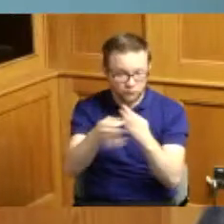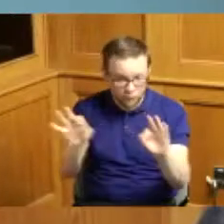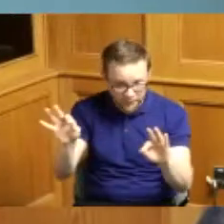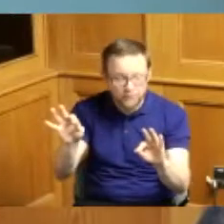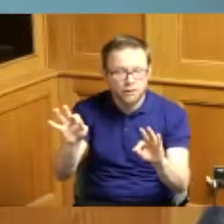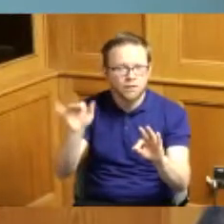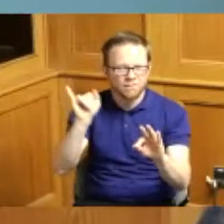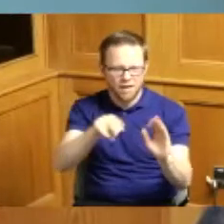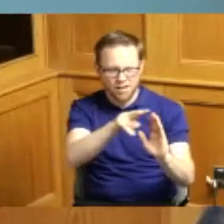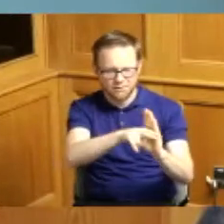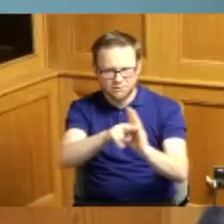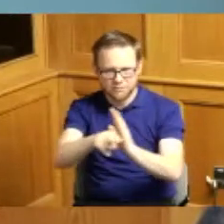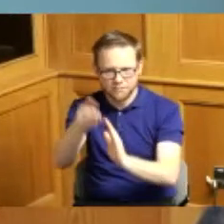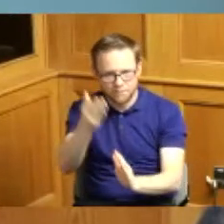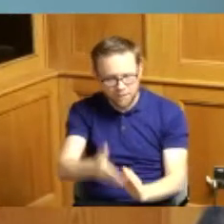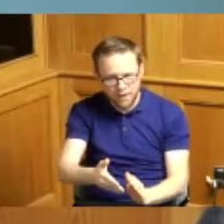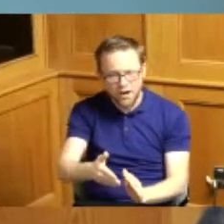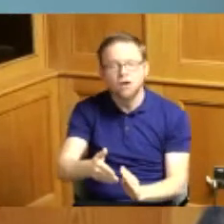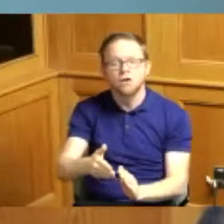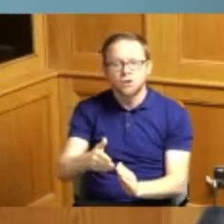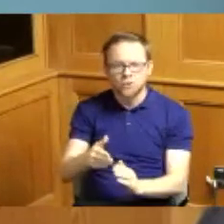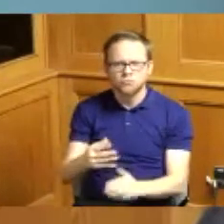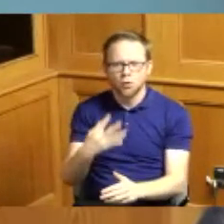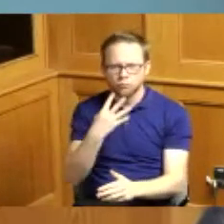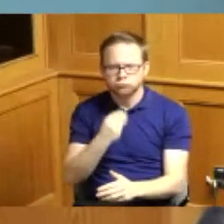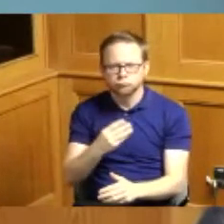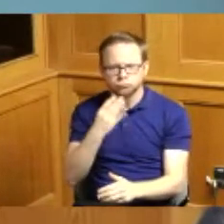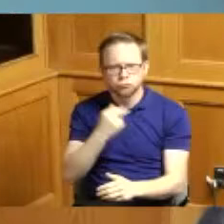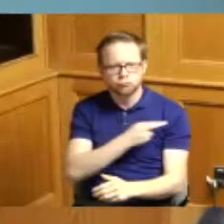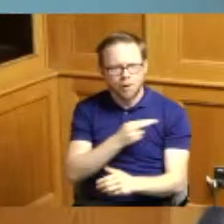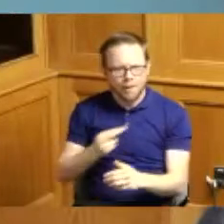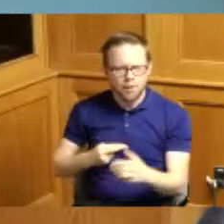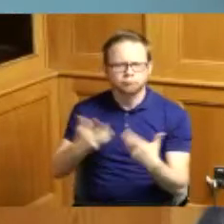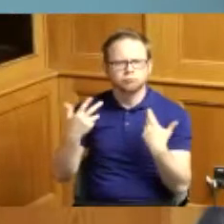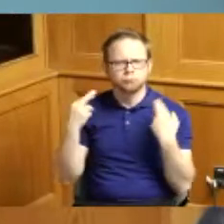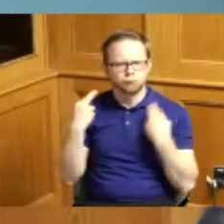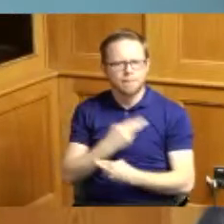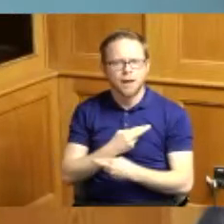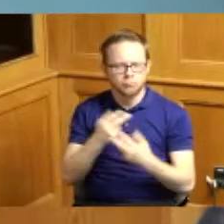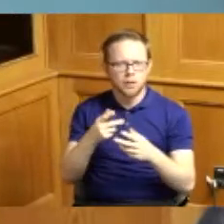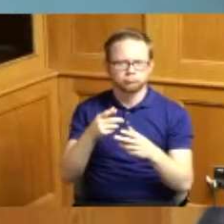people in Hamilton County that are in that cemetery and it's just obvious to me I was